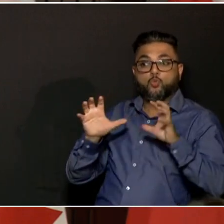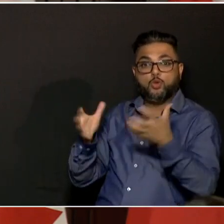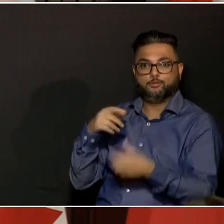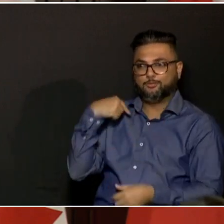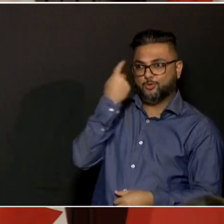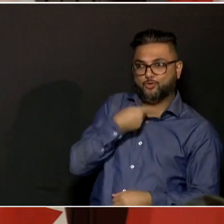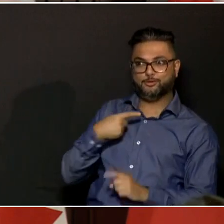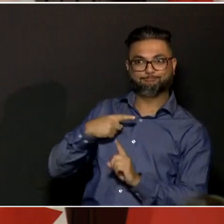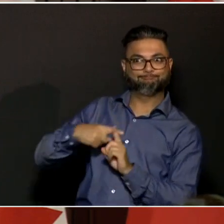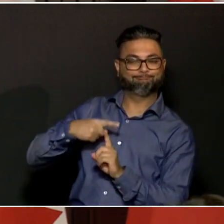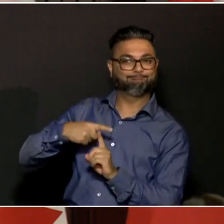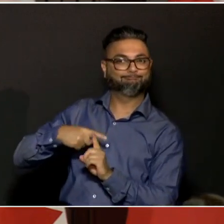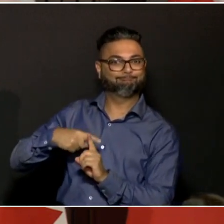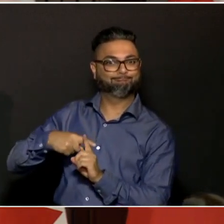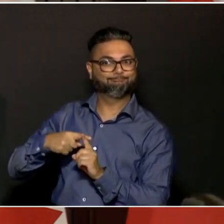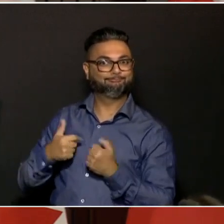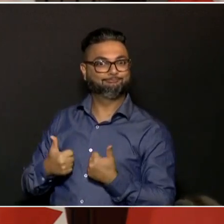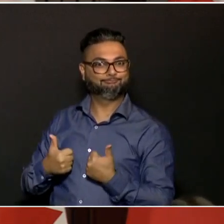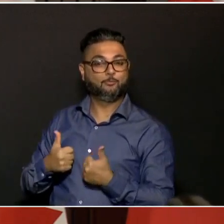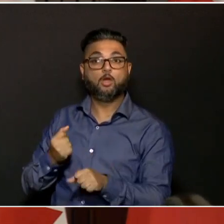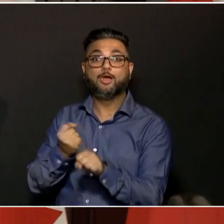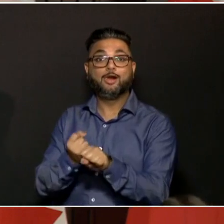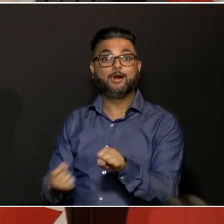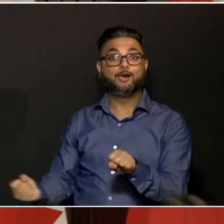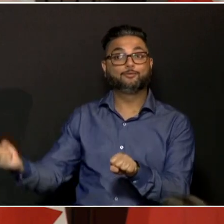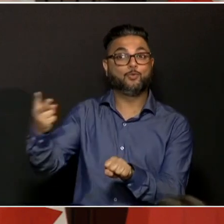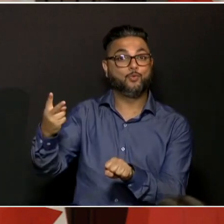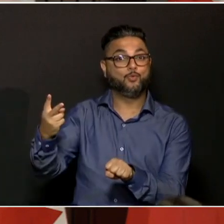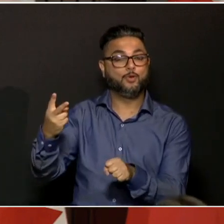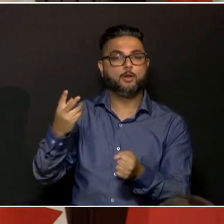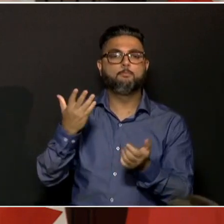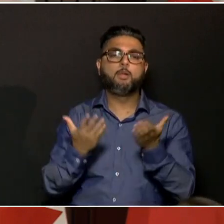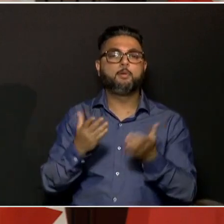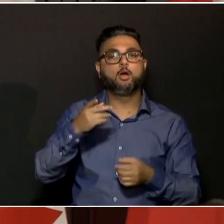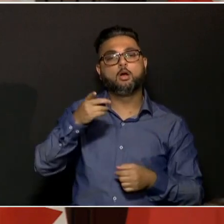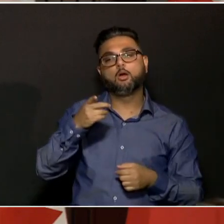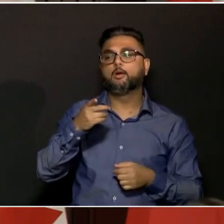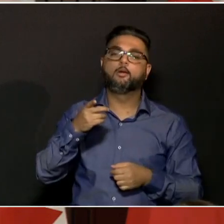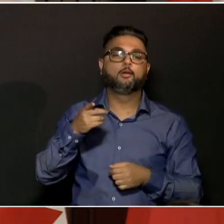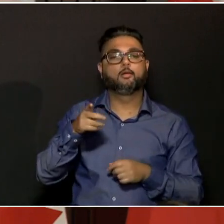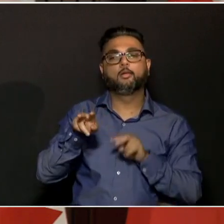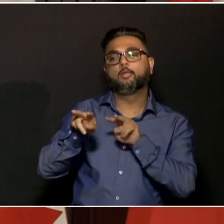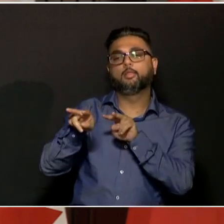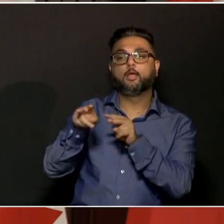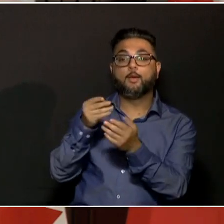collection because the polls are very good for your party and for you right now and made